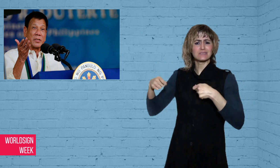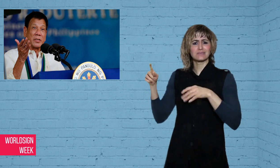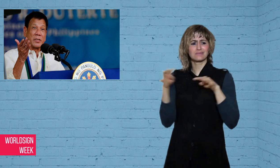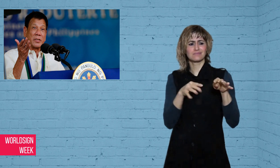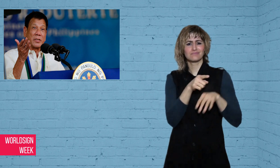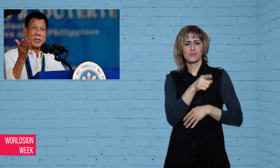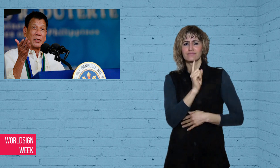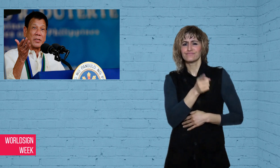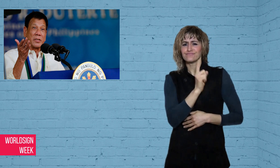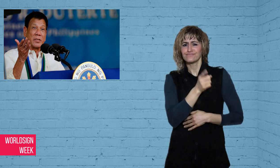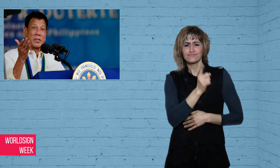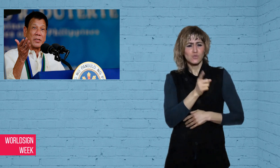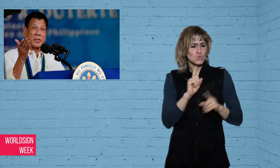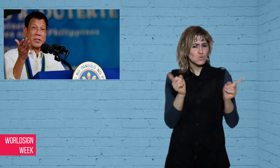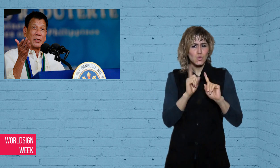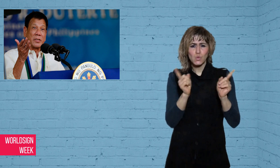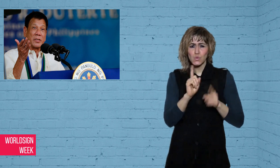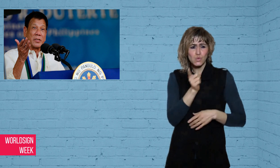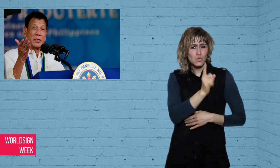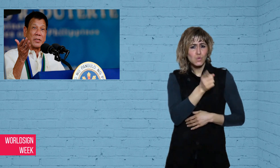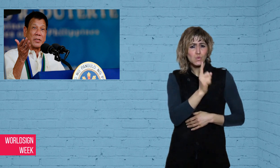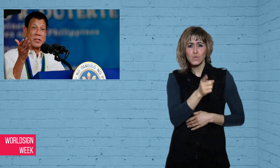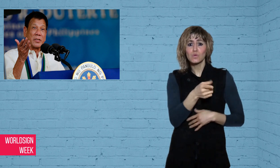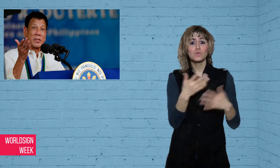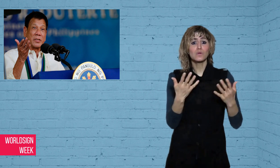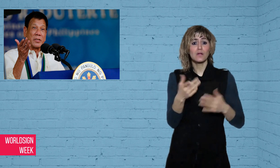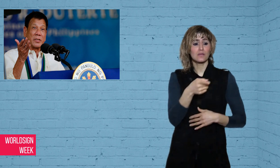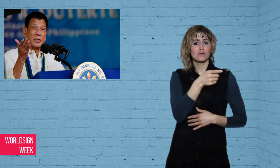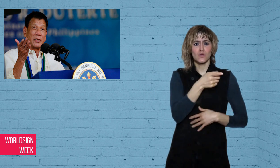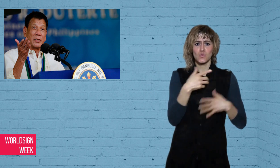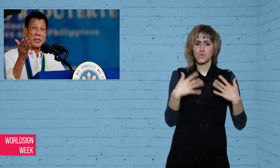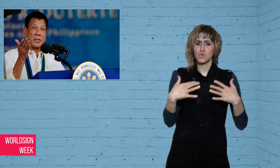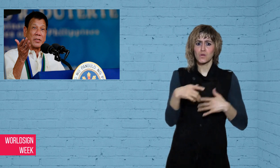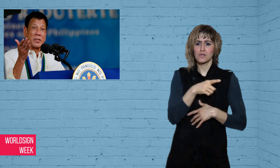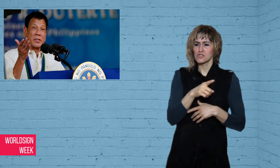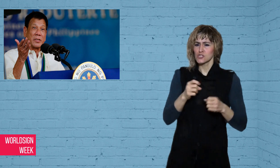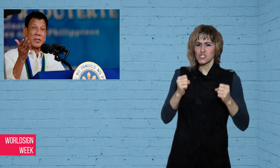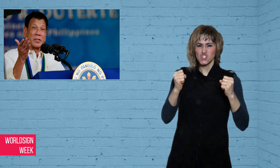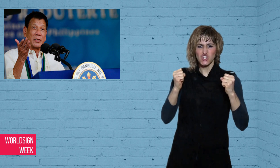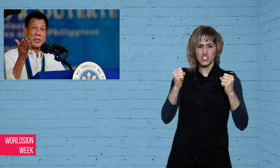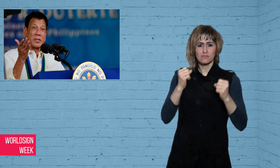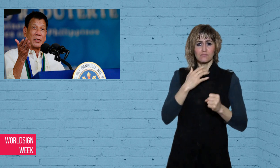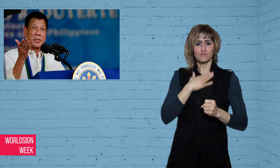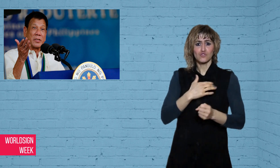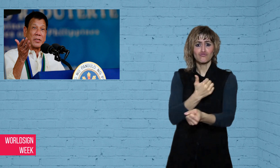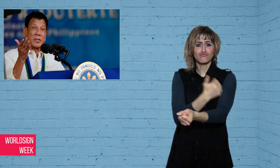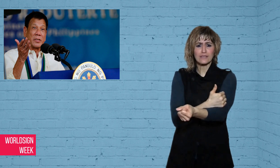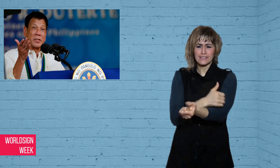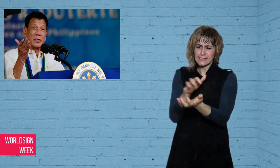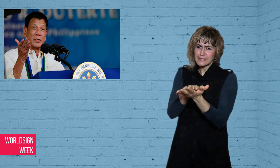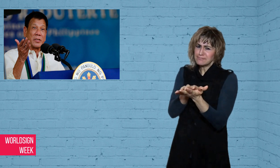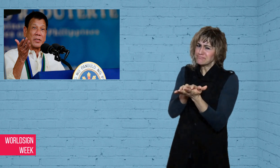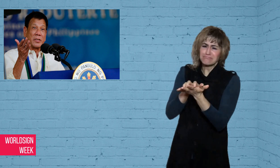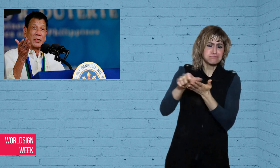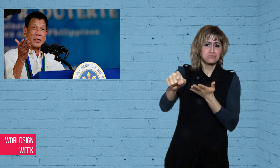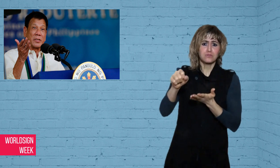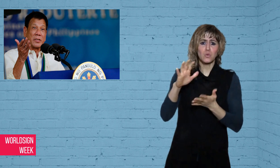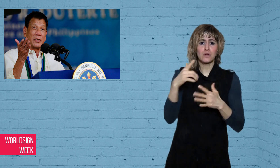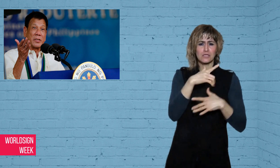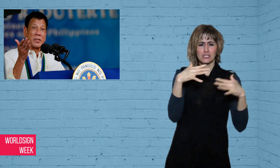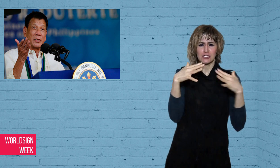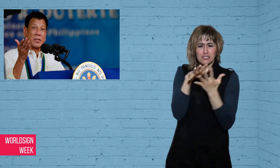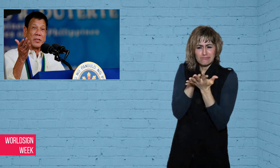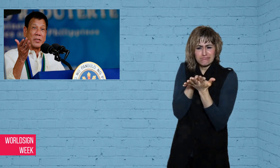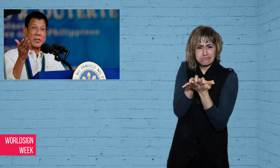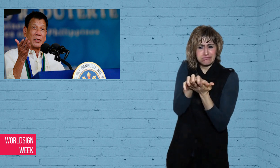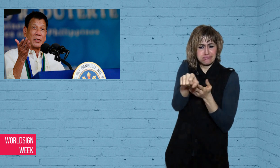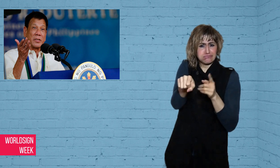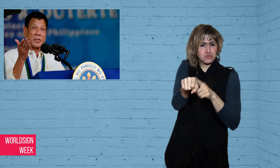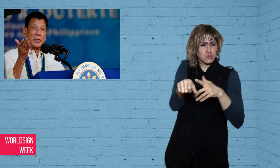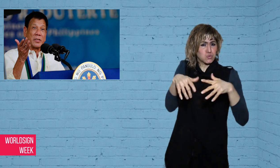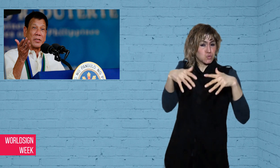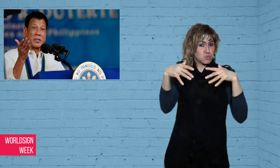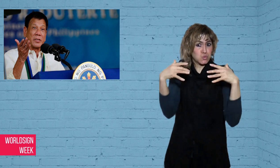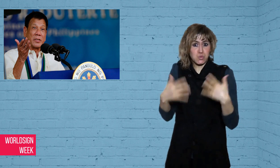leaders for his brutal war on drugs and an